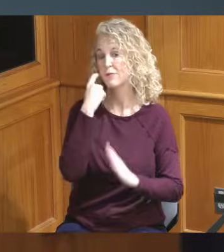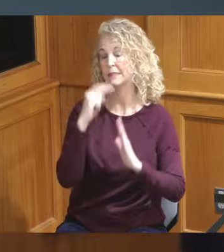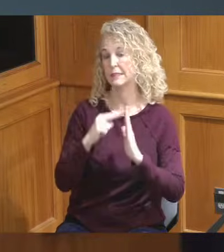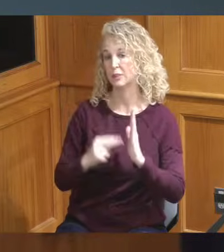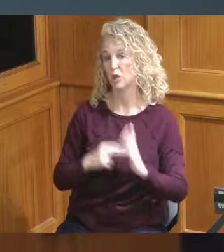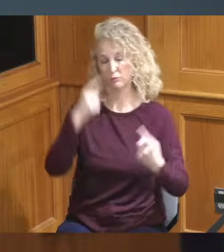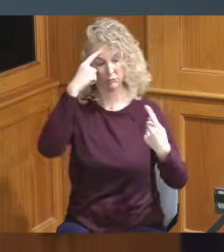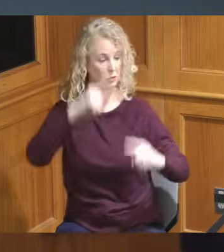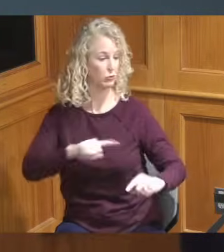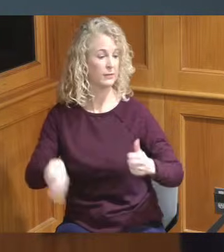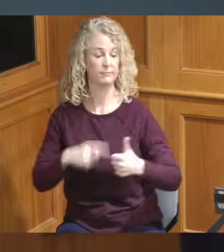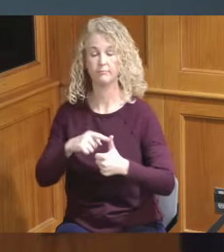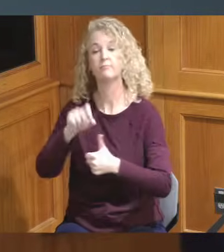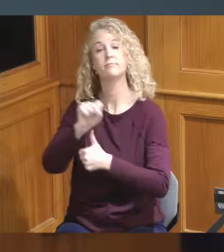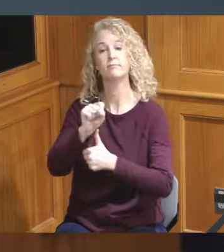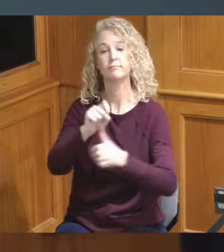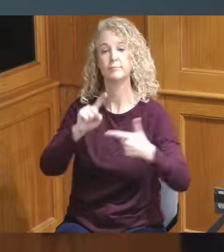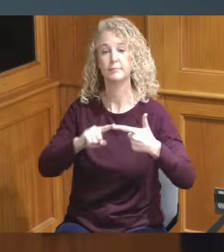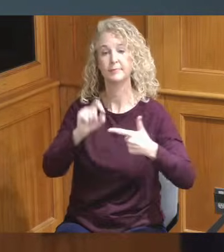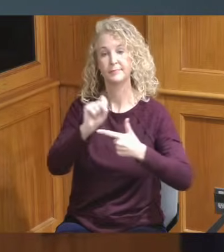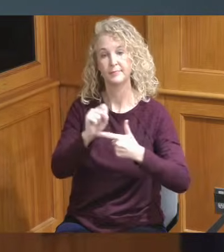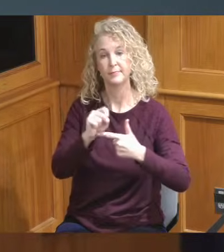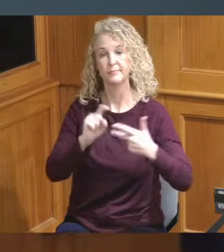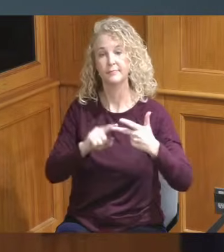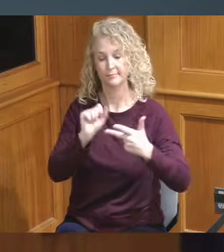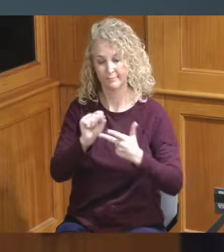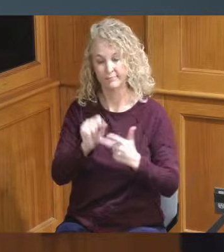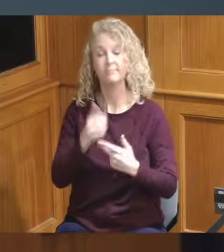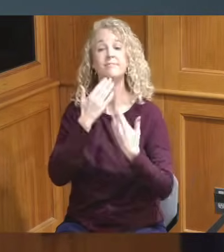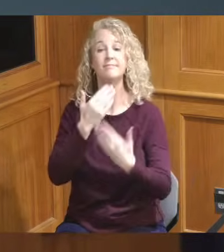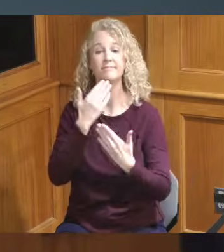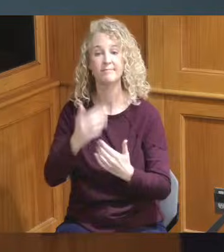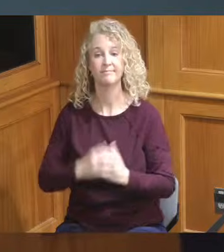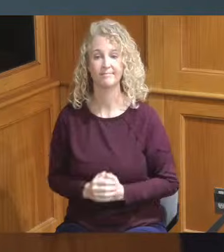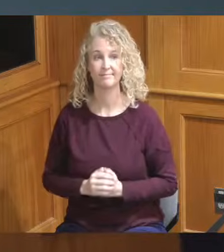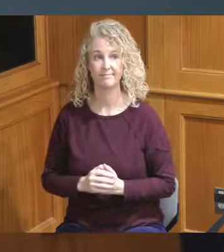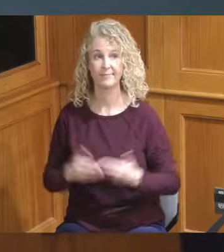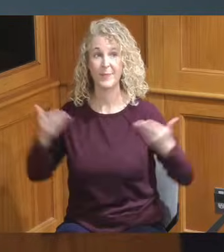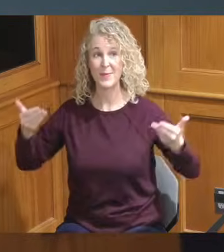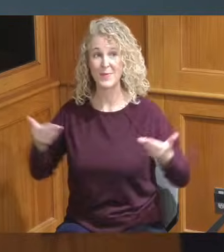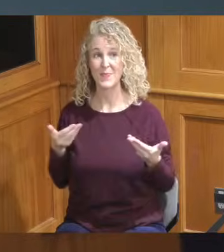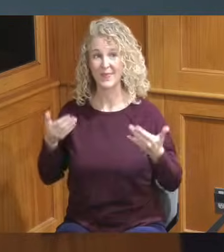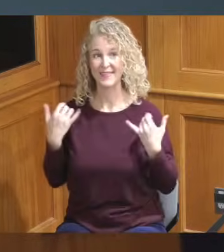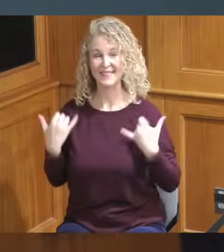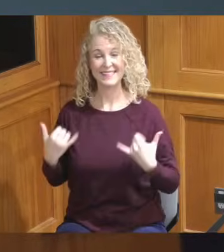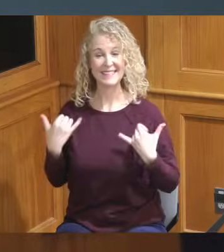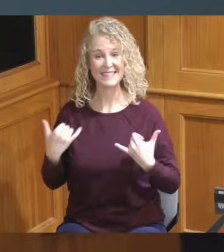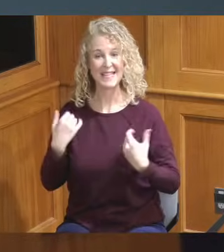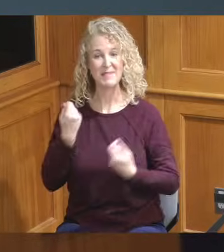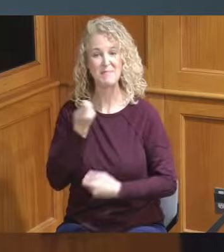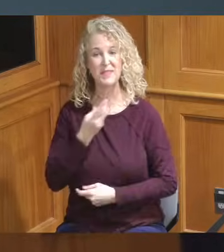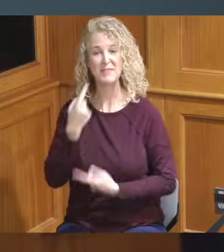Reece. Yes. Commissioner Driehaus. Yes. Thank you so much. Well, we have some proclamations to do